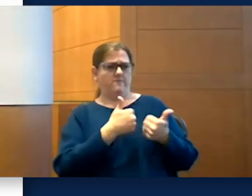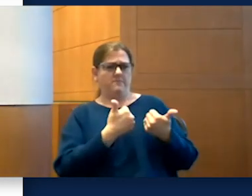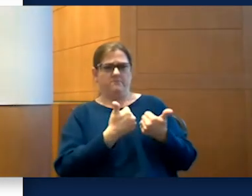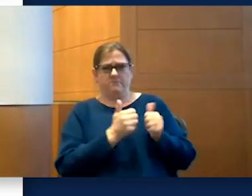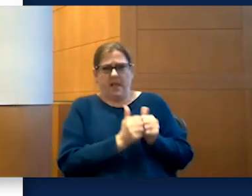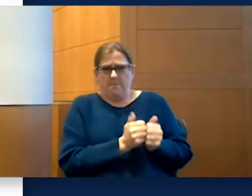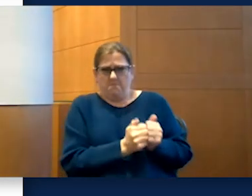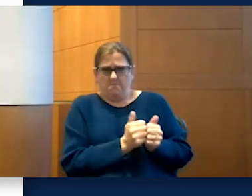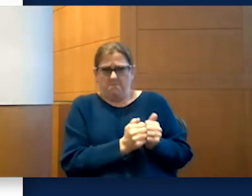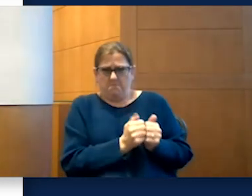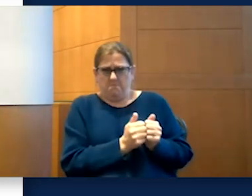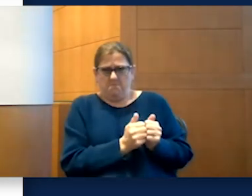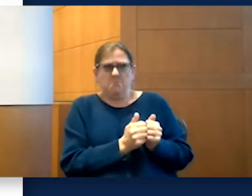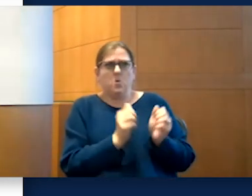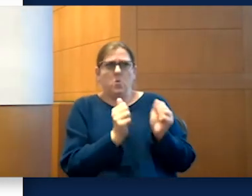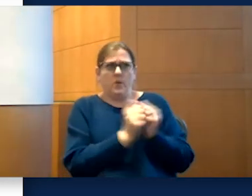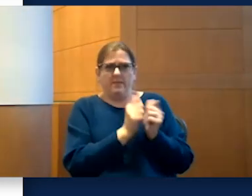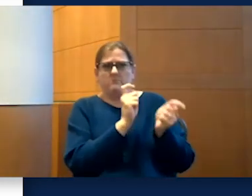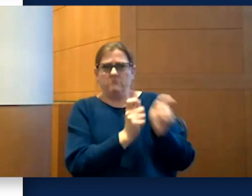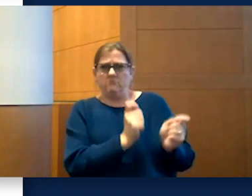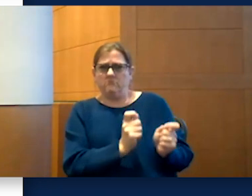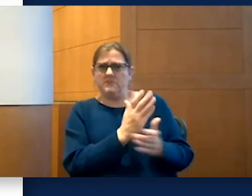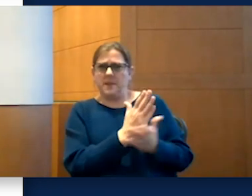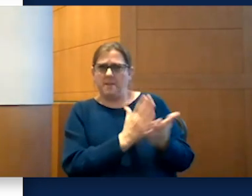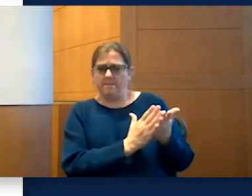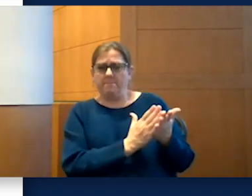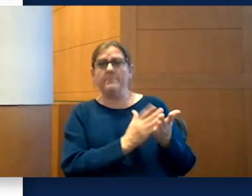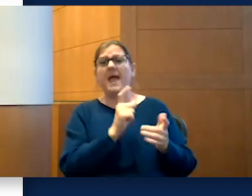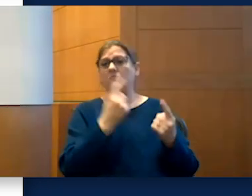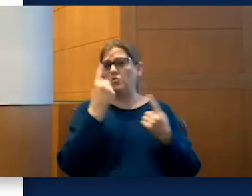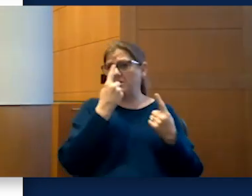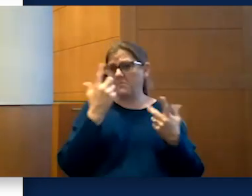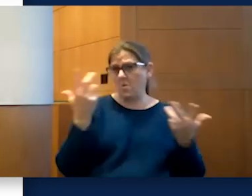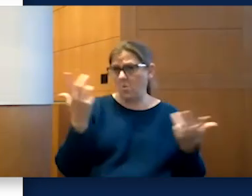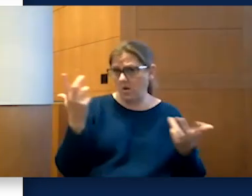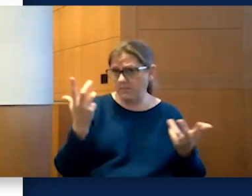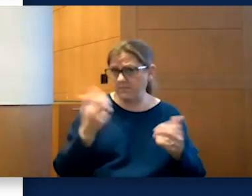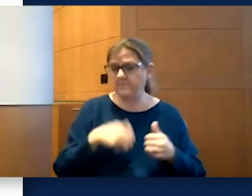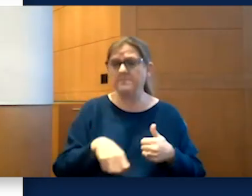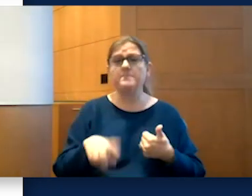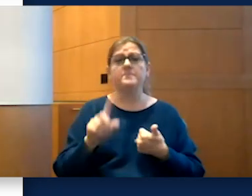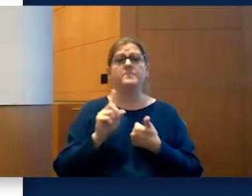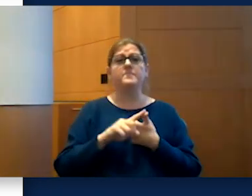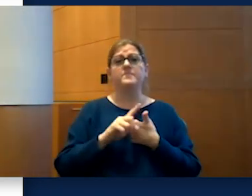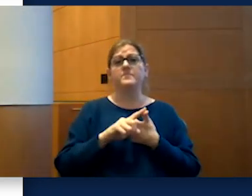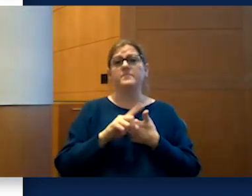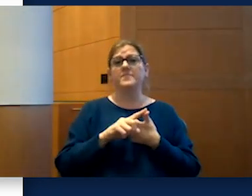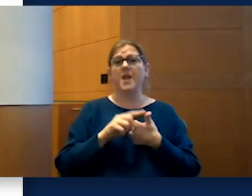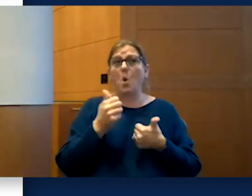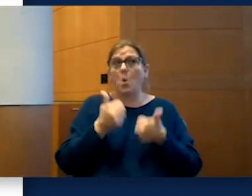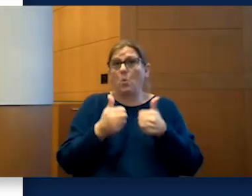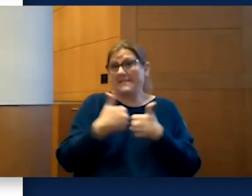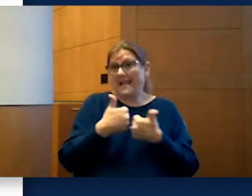Do they have to move around? Can they be stable?